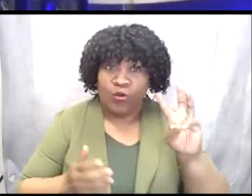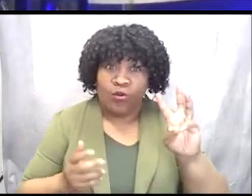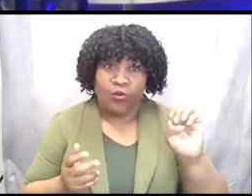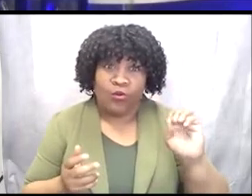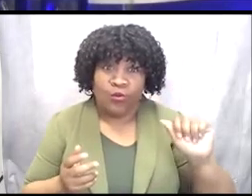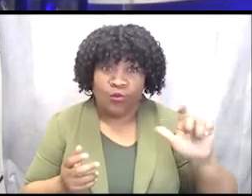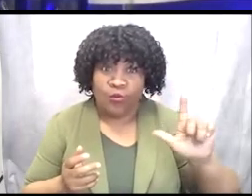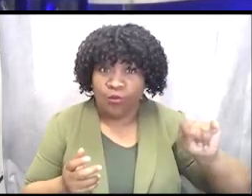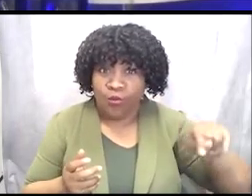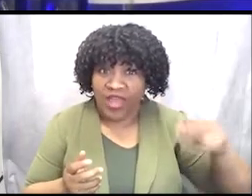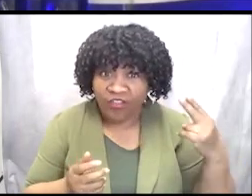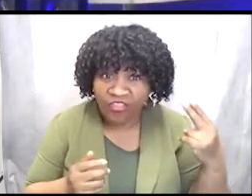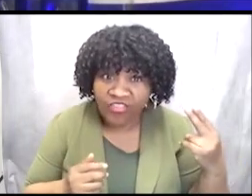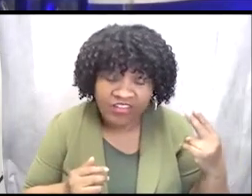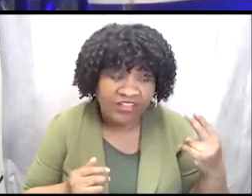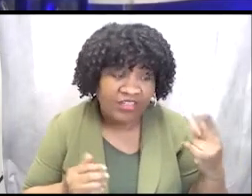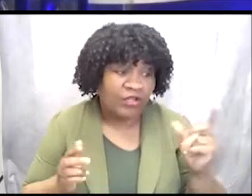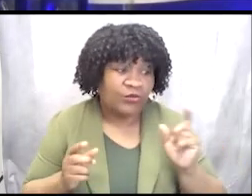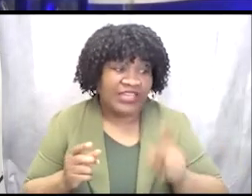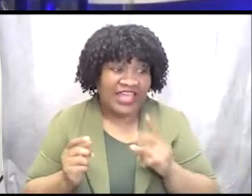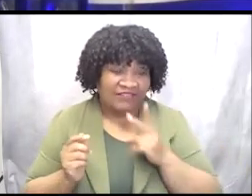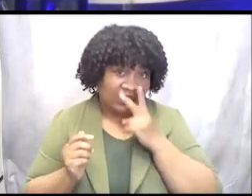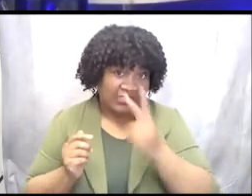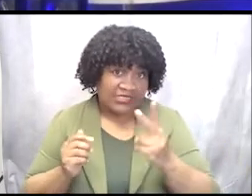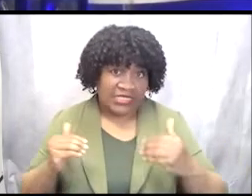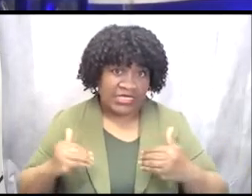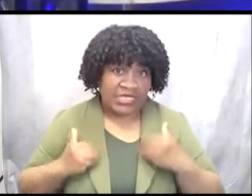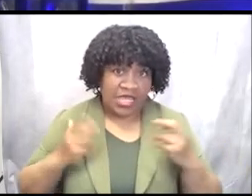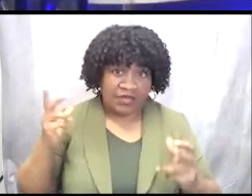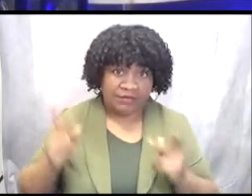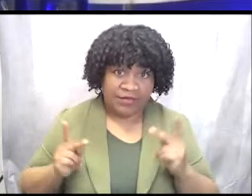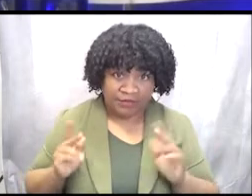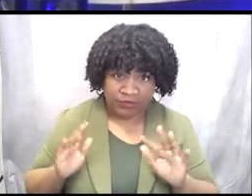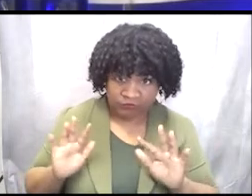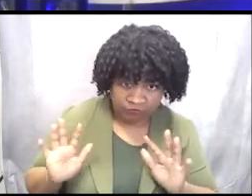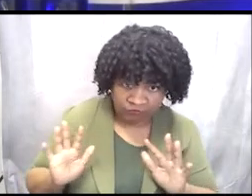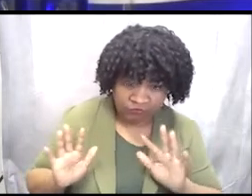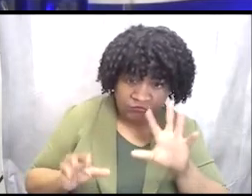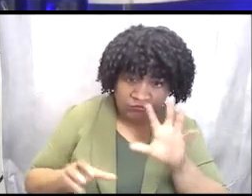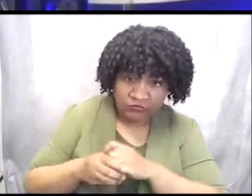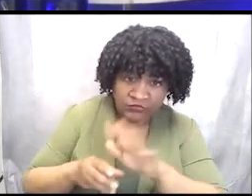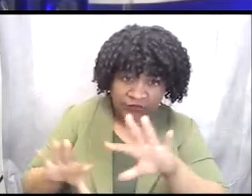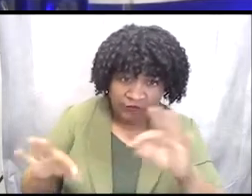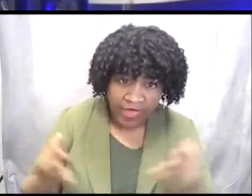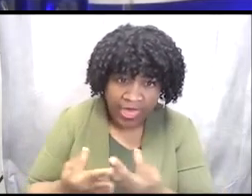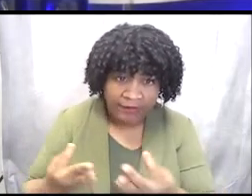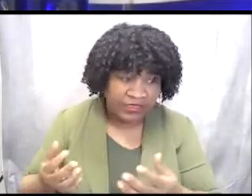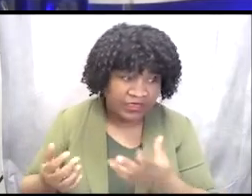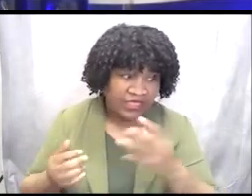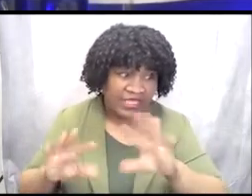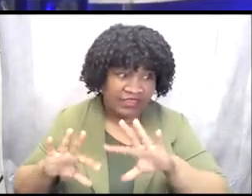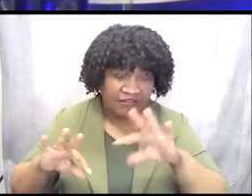It is that we have to see young people in the context of the family and the family in the context